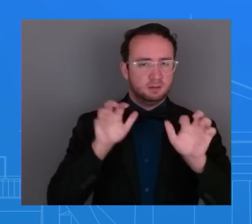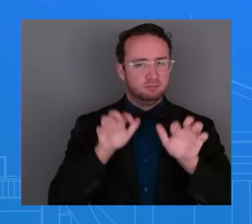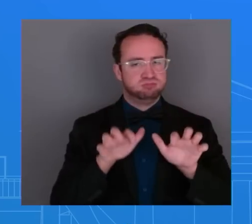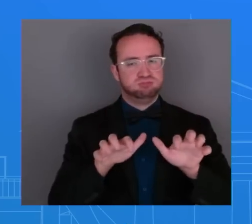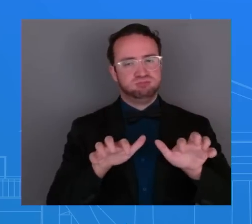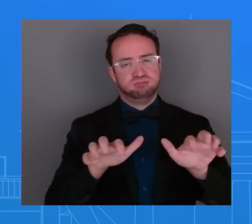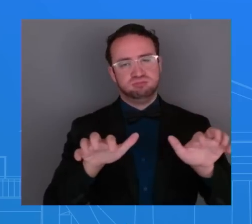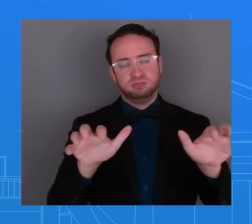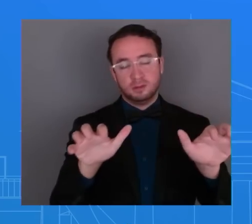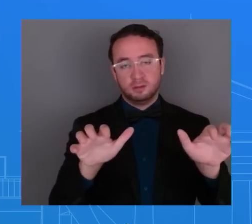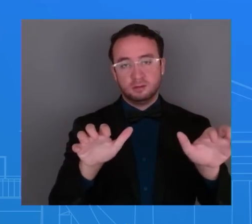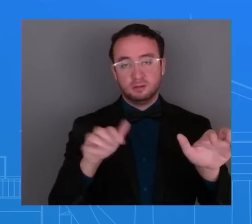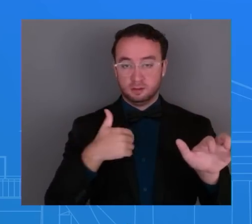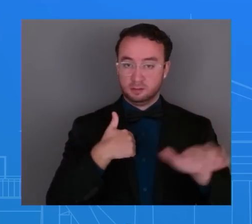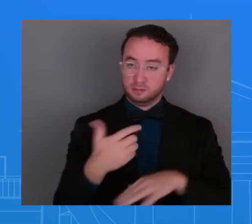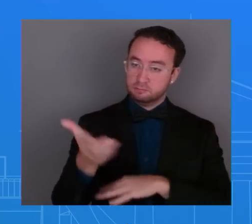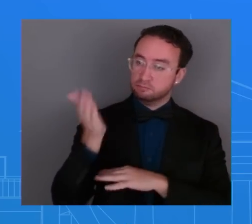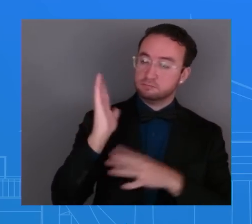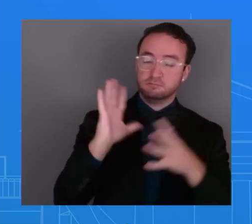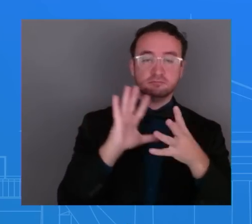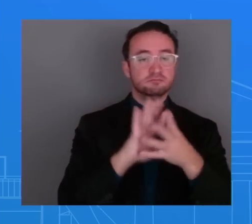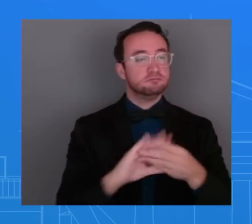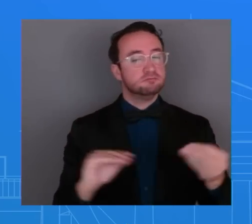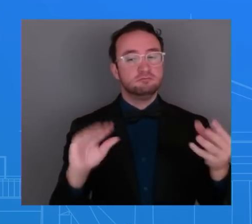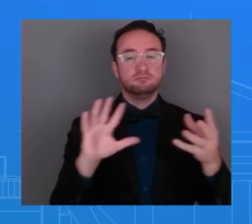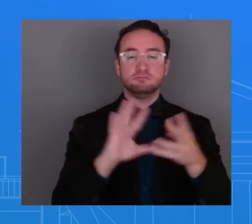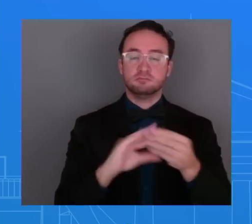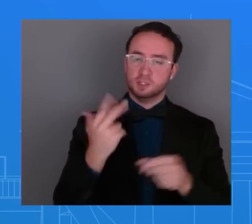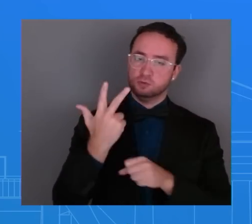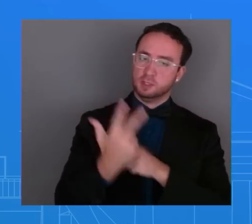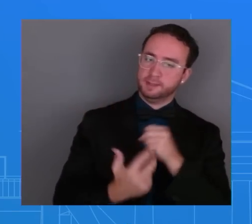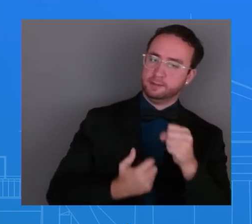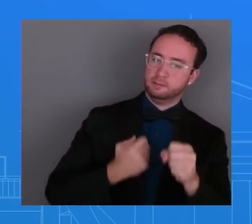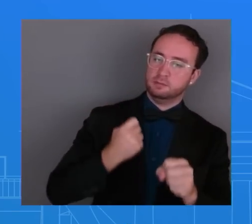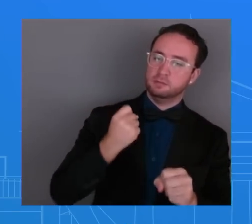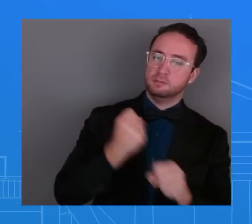I'm going to be mindful because it is a political event. But the president is looking forward to it.